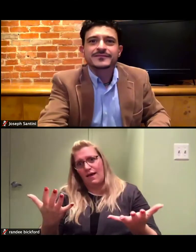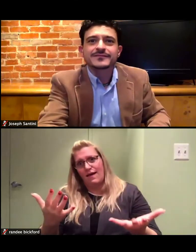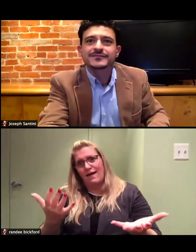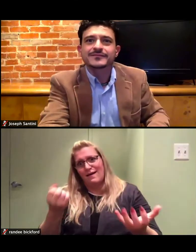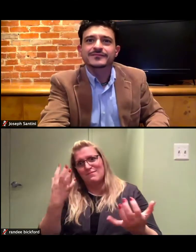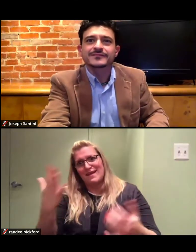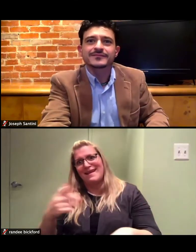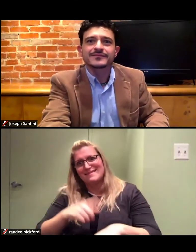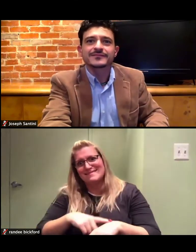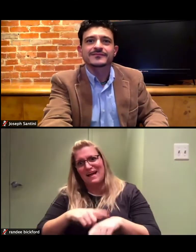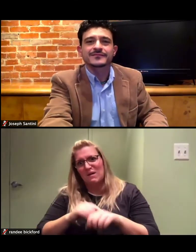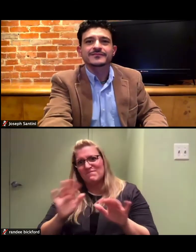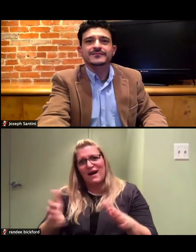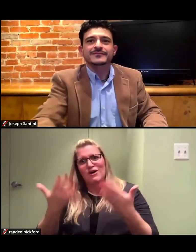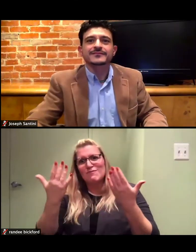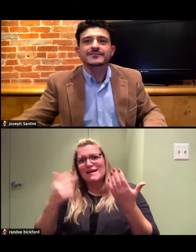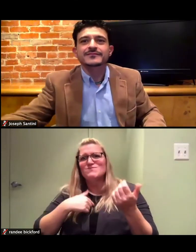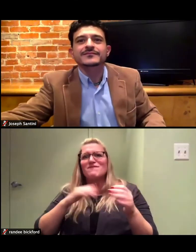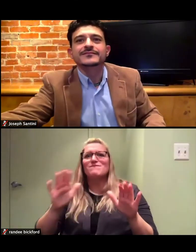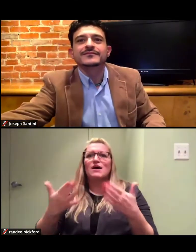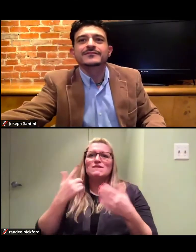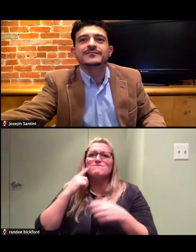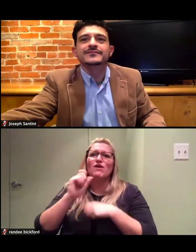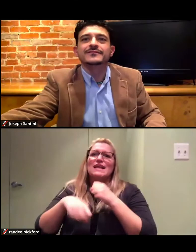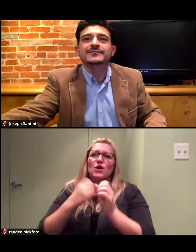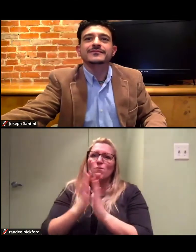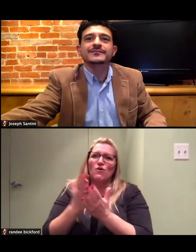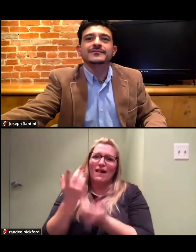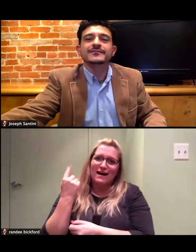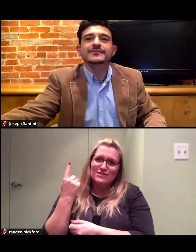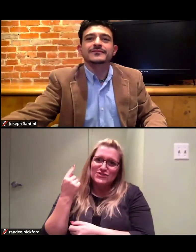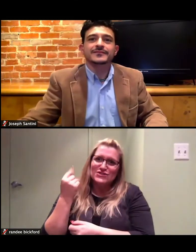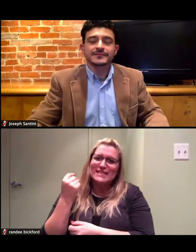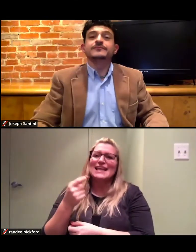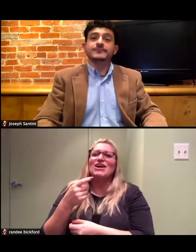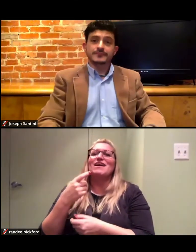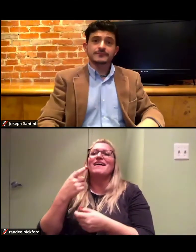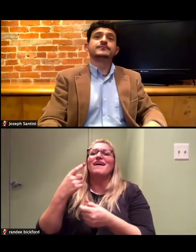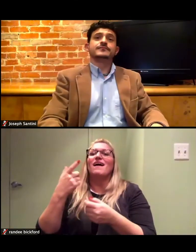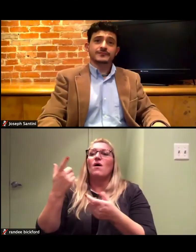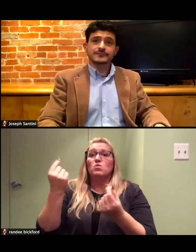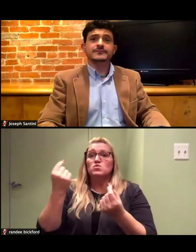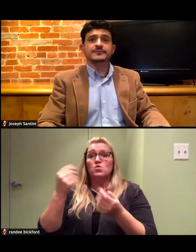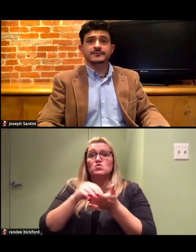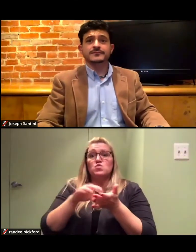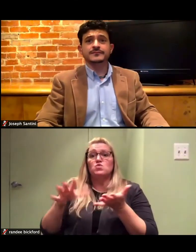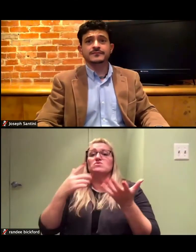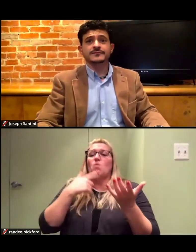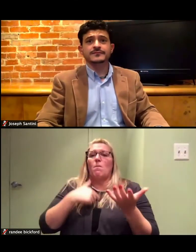And you have done a fundraising, is that right, Randee? Oh yes, we did it for the yearbook last year